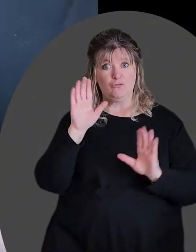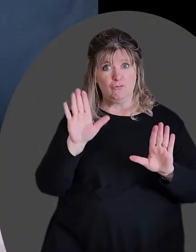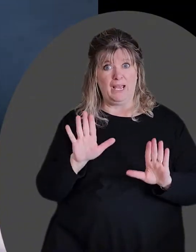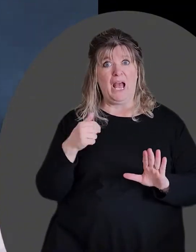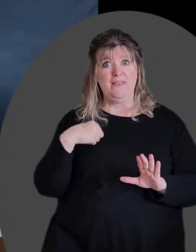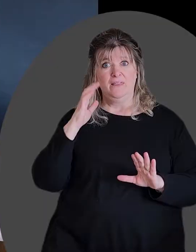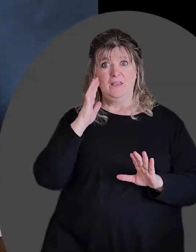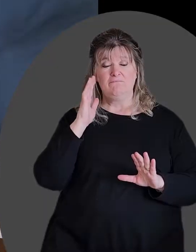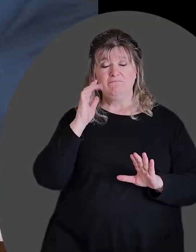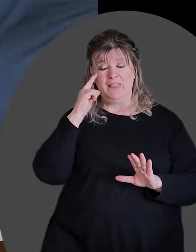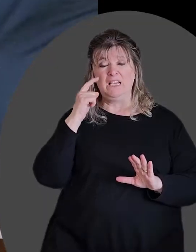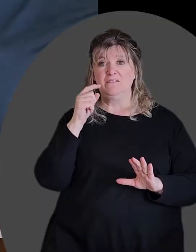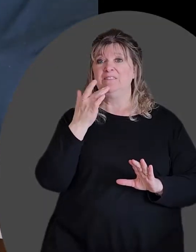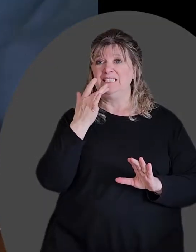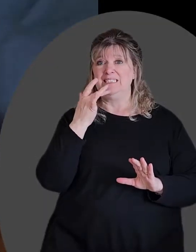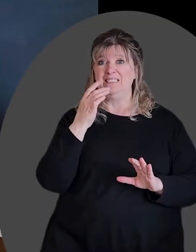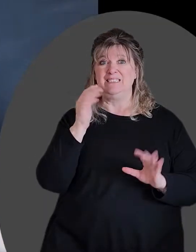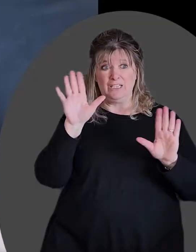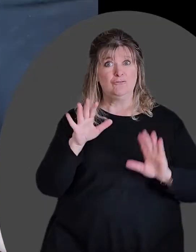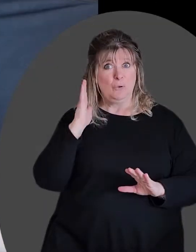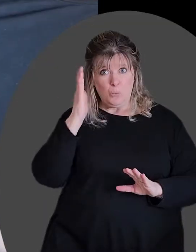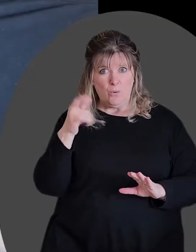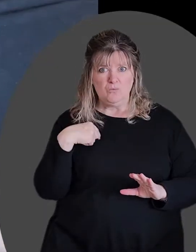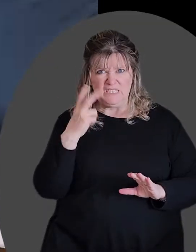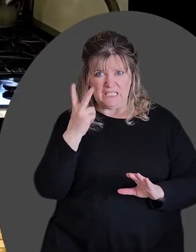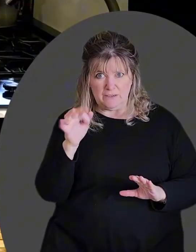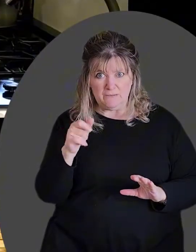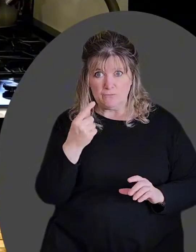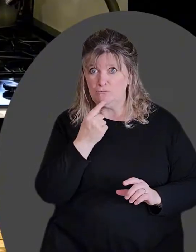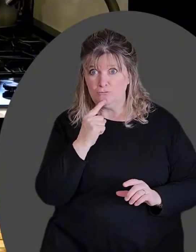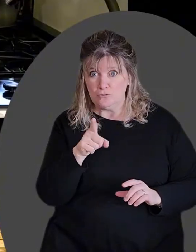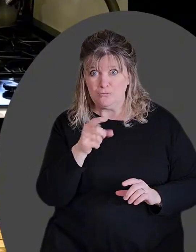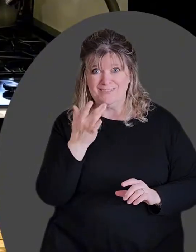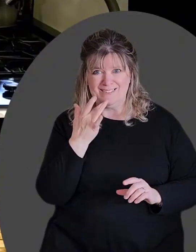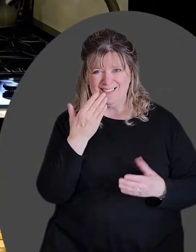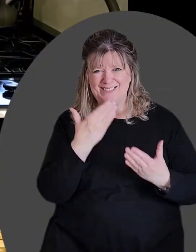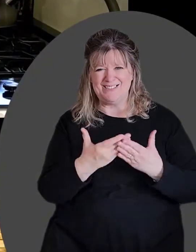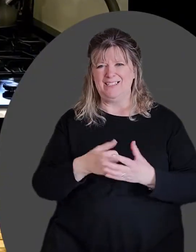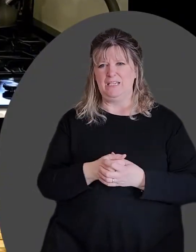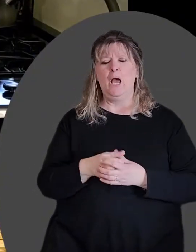and let's see if it does taste good my wallet ketchup is done